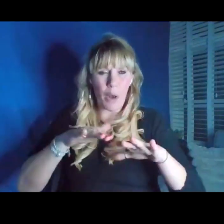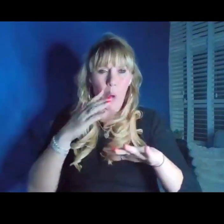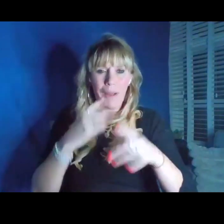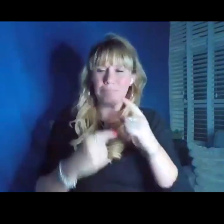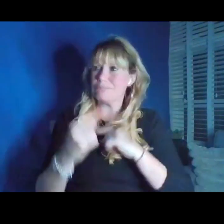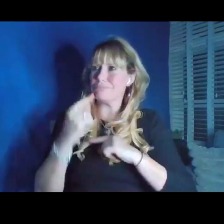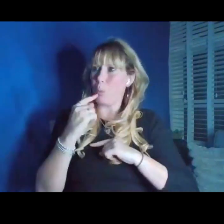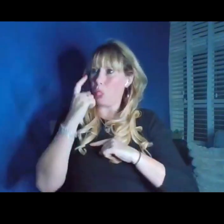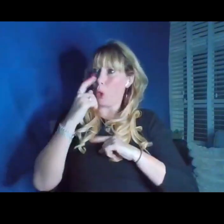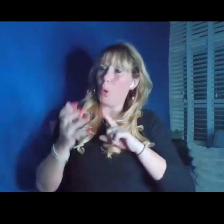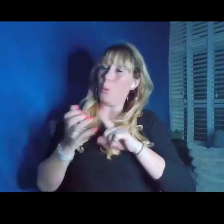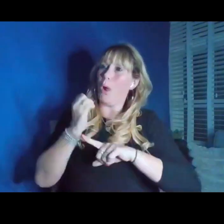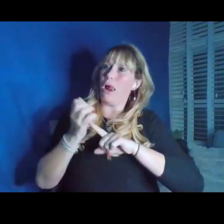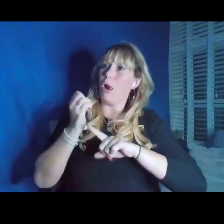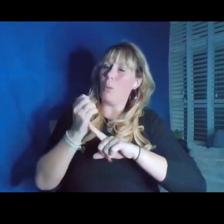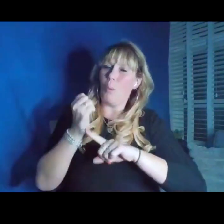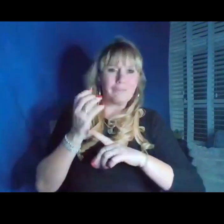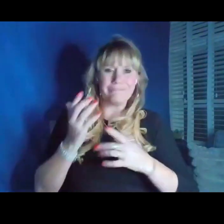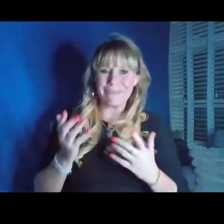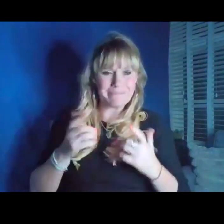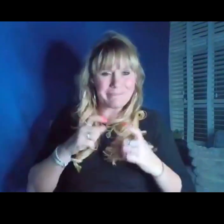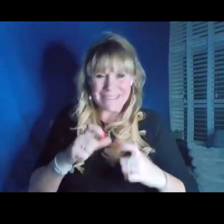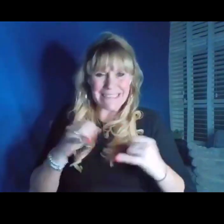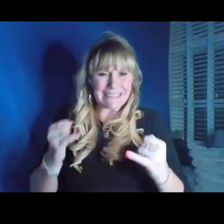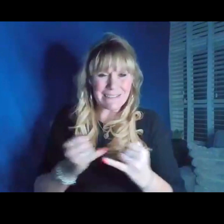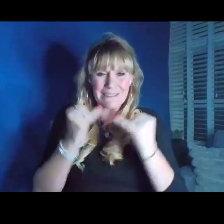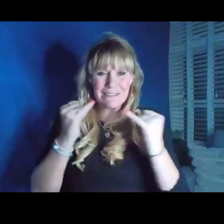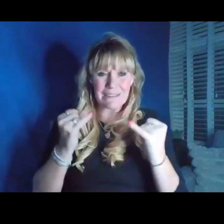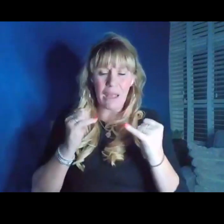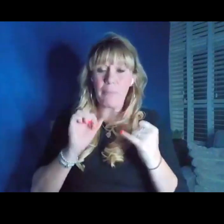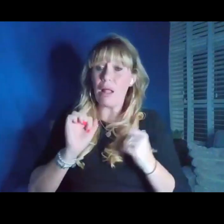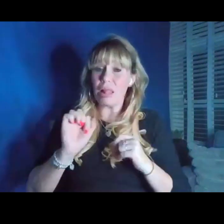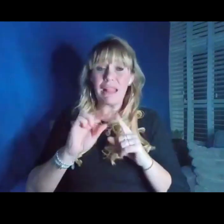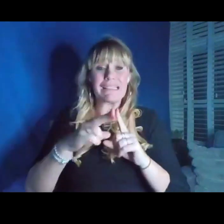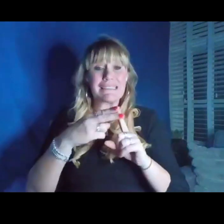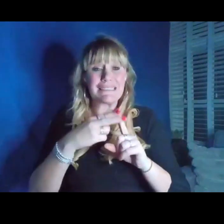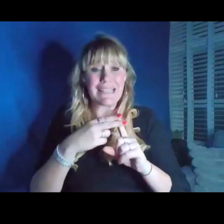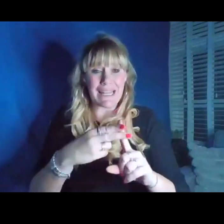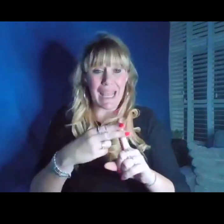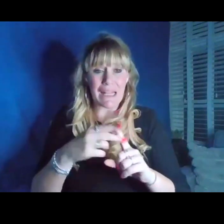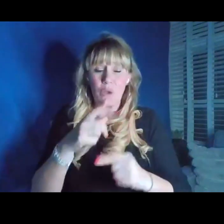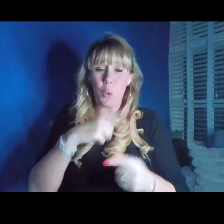But this again, dedicated to all women out there,